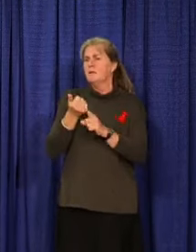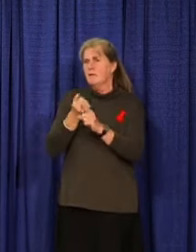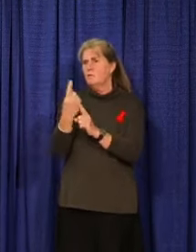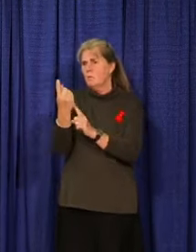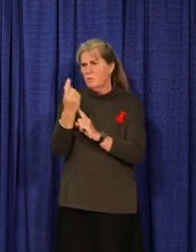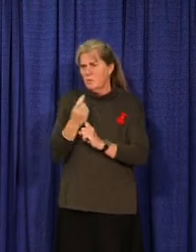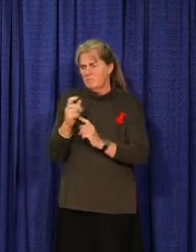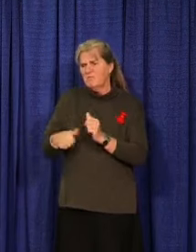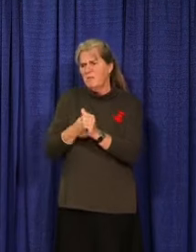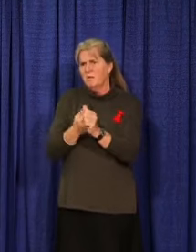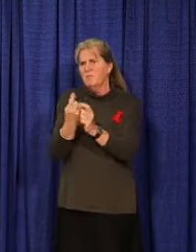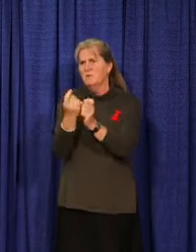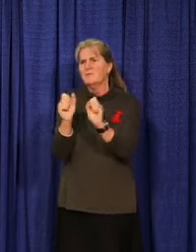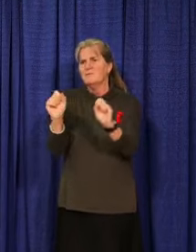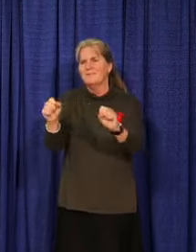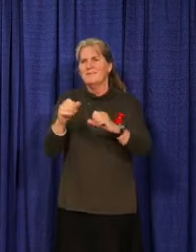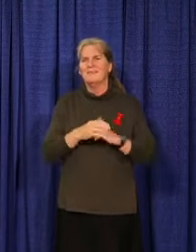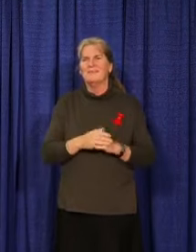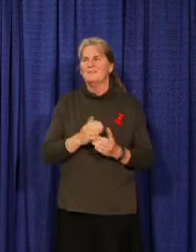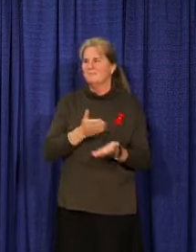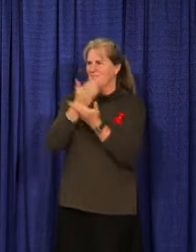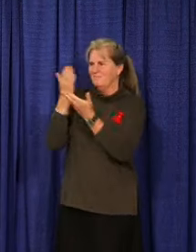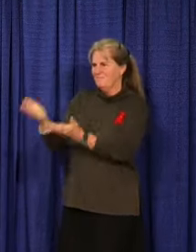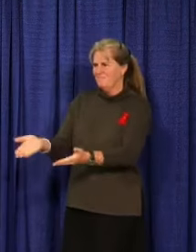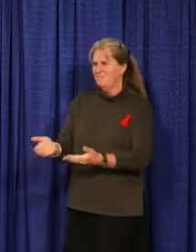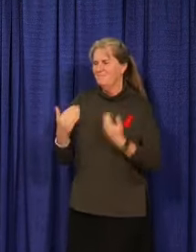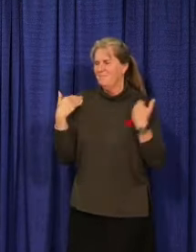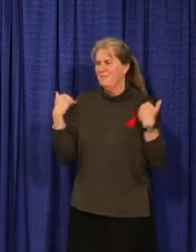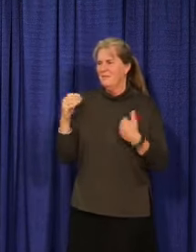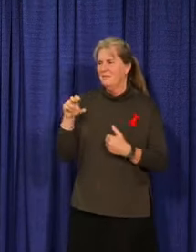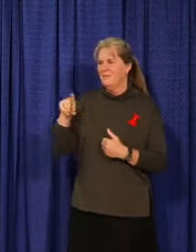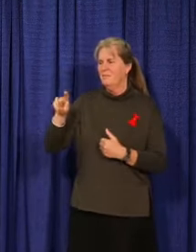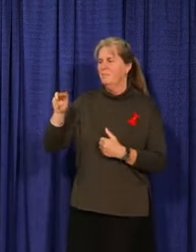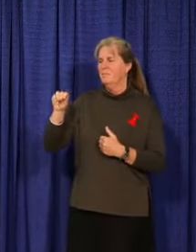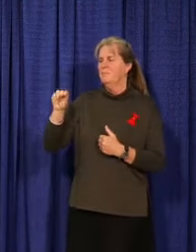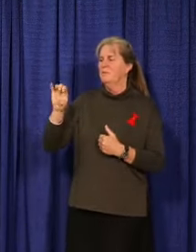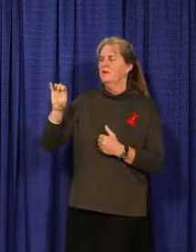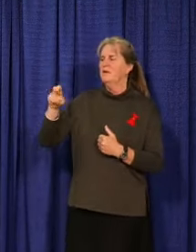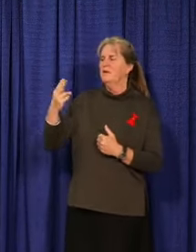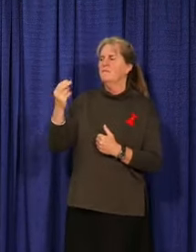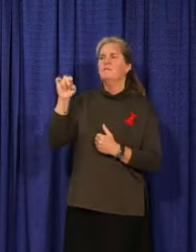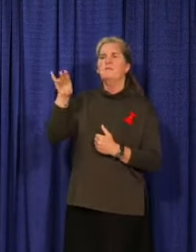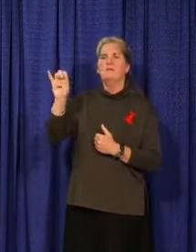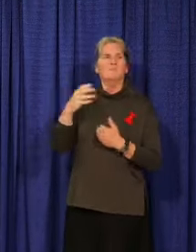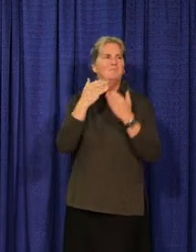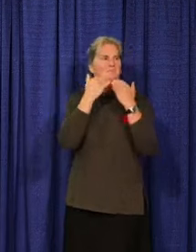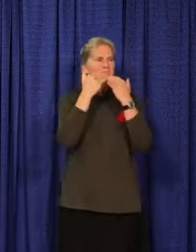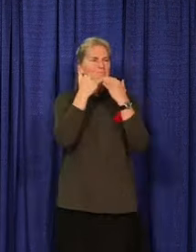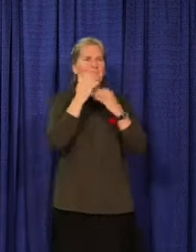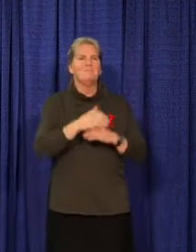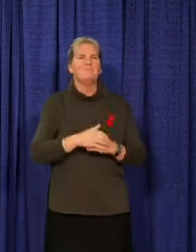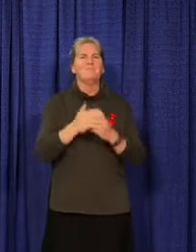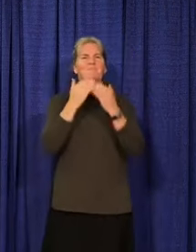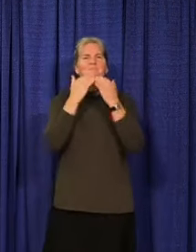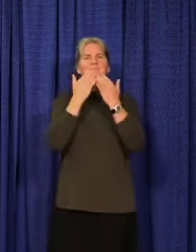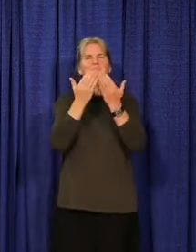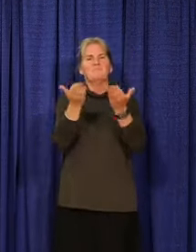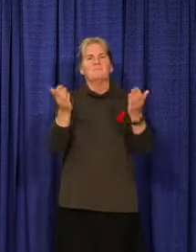We will call you by name and you will each have one question plus one follow-up. Minister McPhee? Thank you. Thanks, Pat.